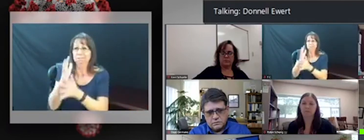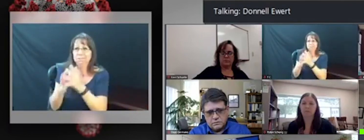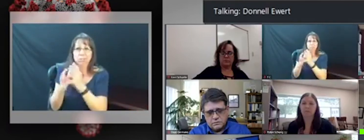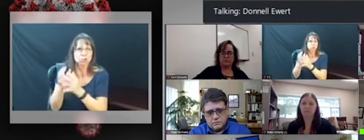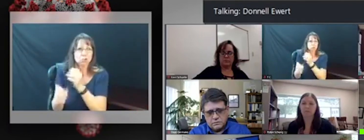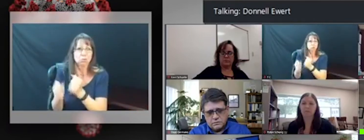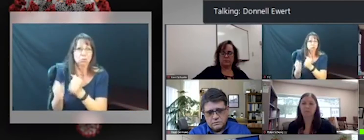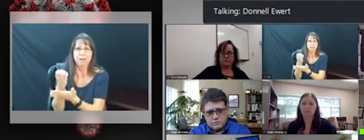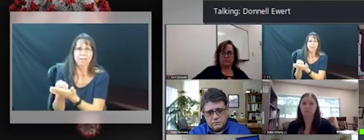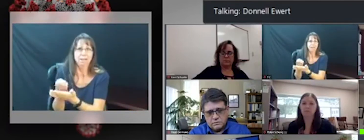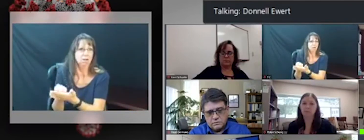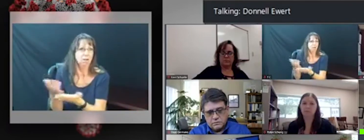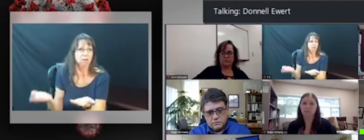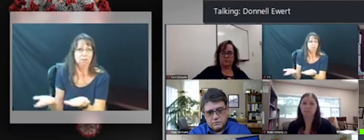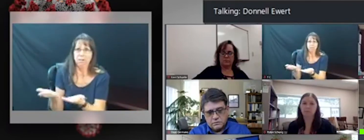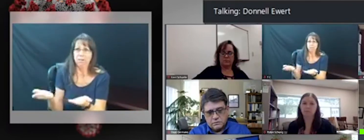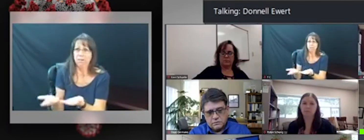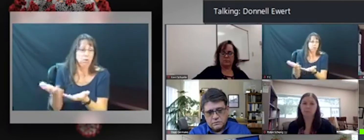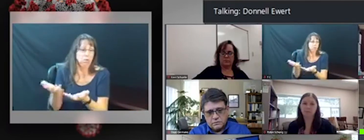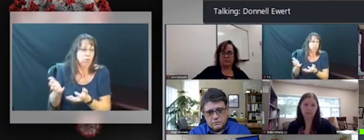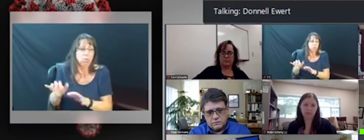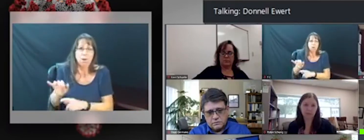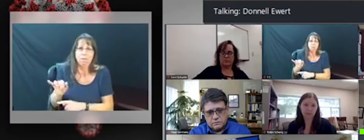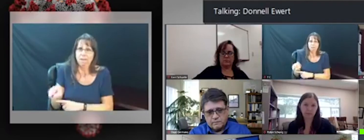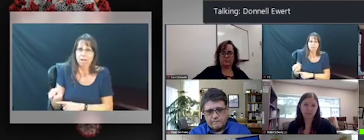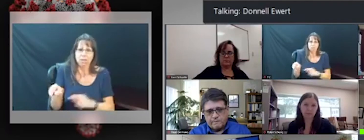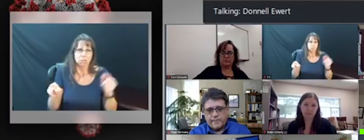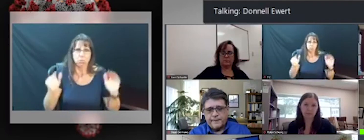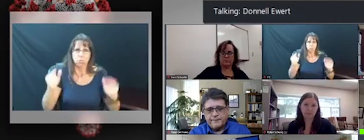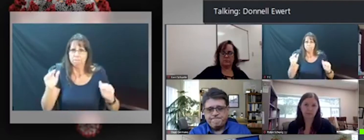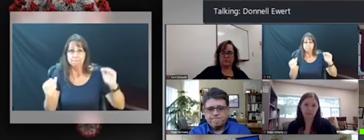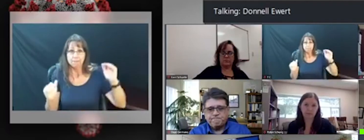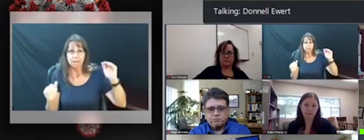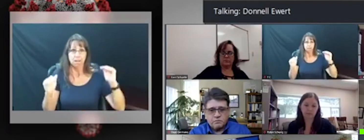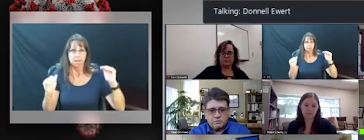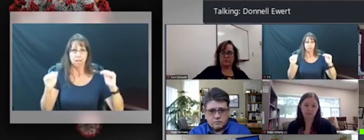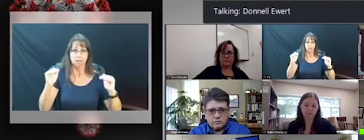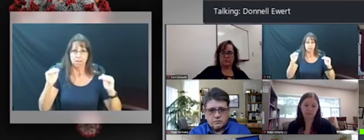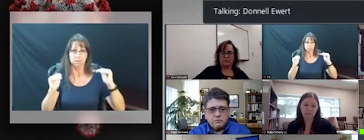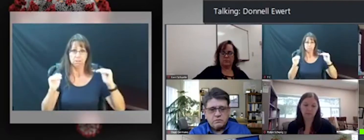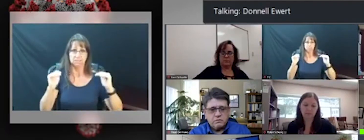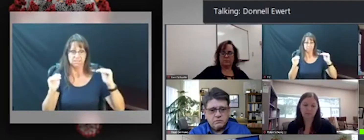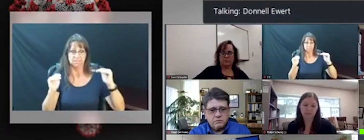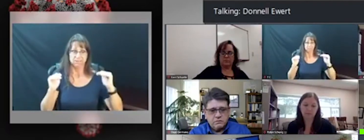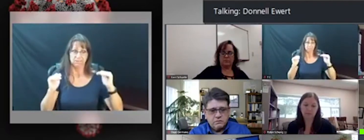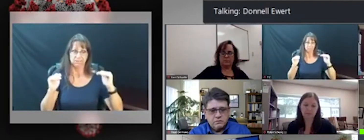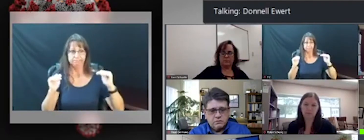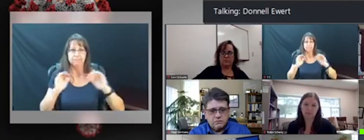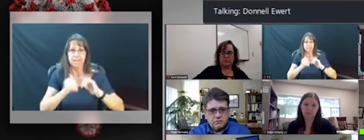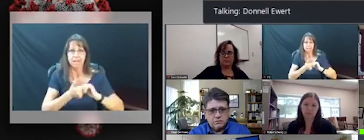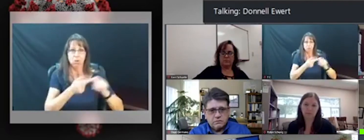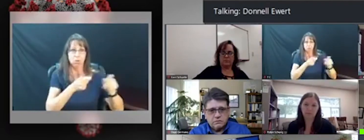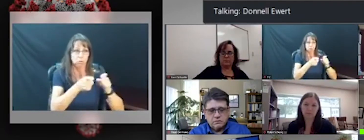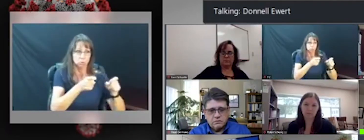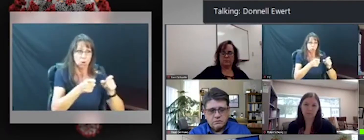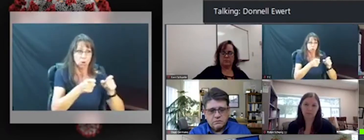people's wellbeing. So, it's trying to find that balance. I think if you go back and you look at